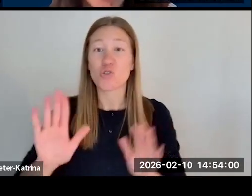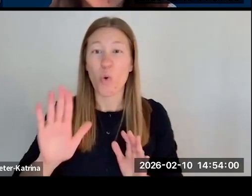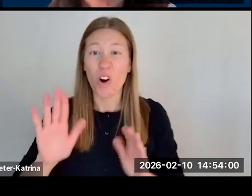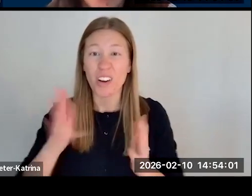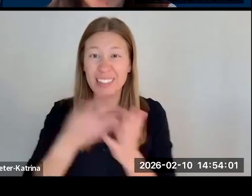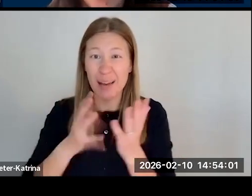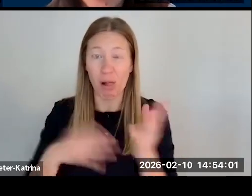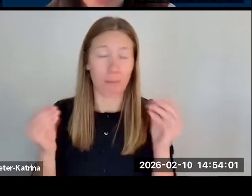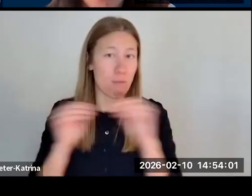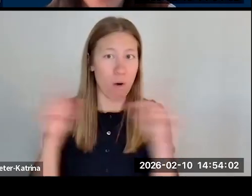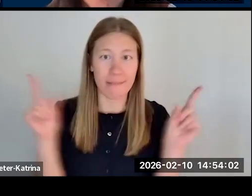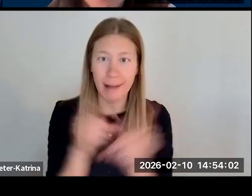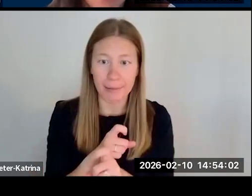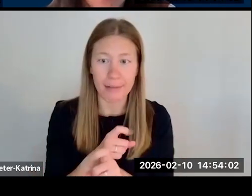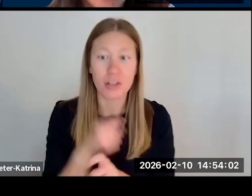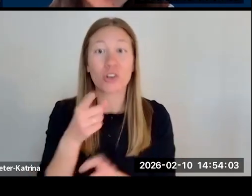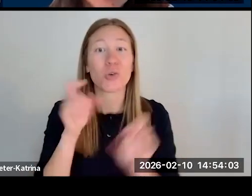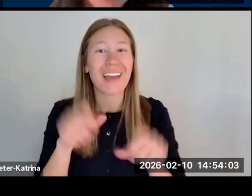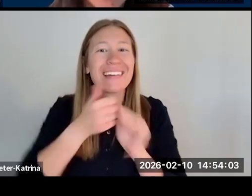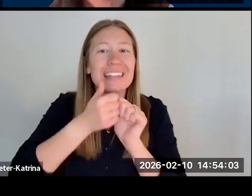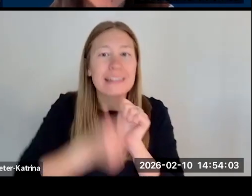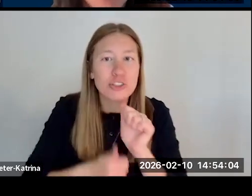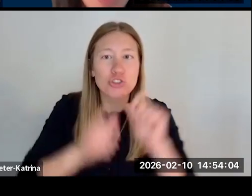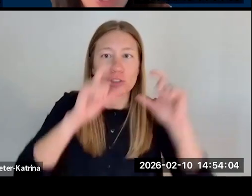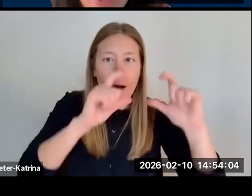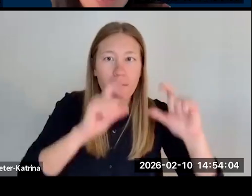you can go cell by cell and select them